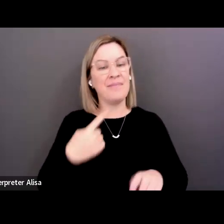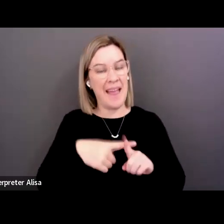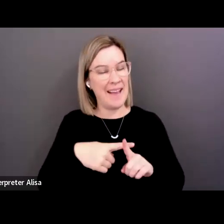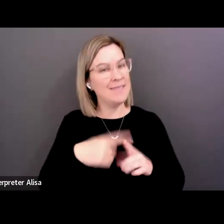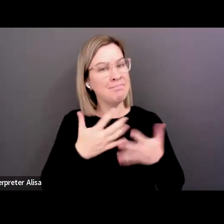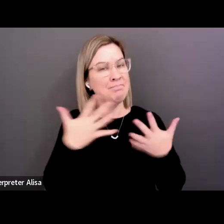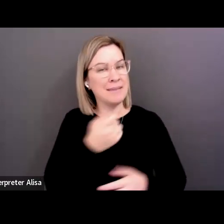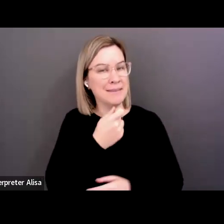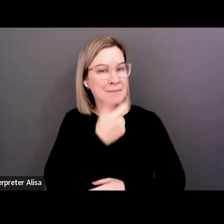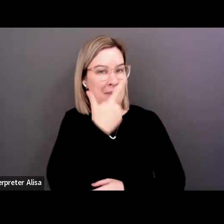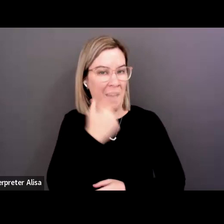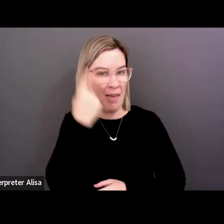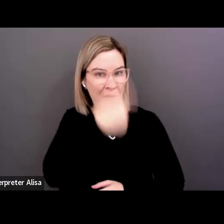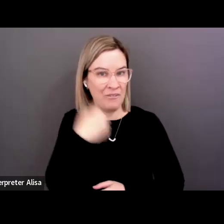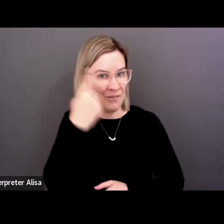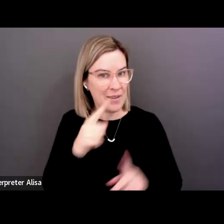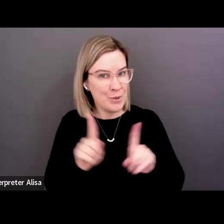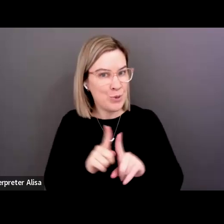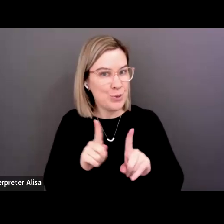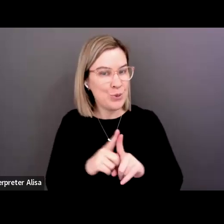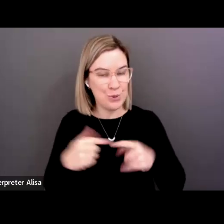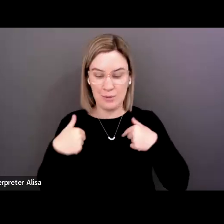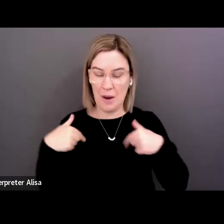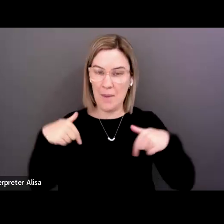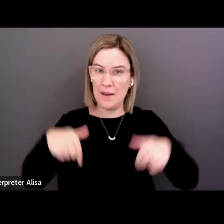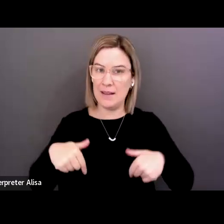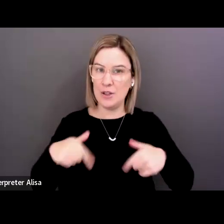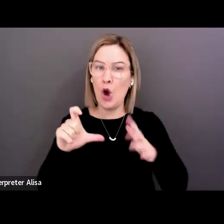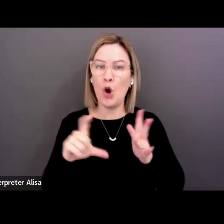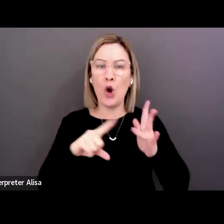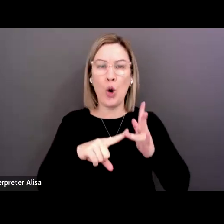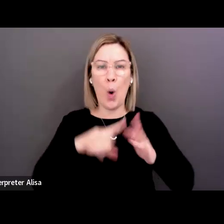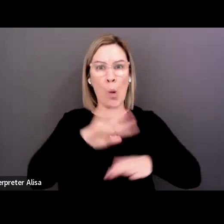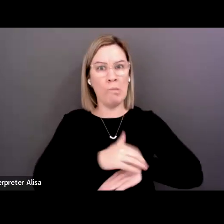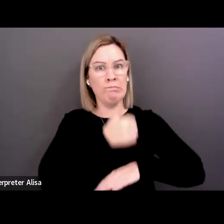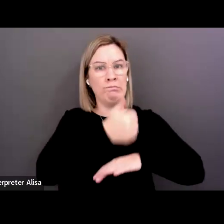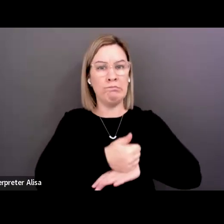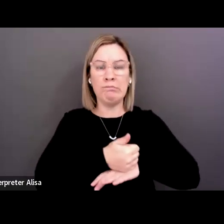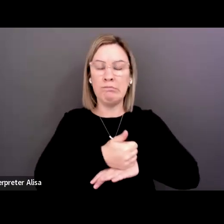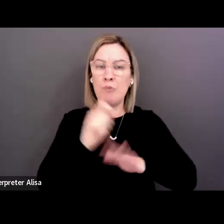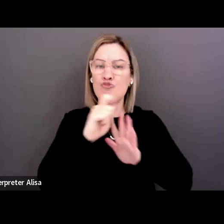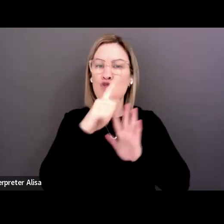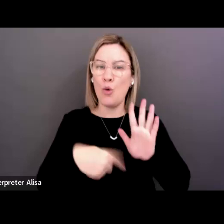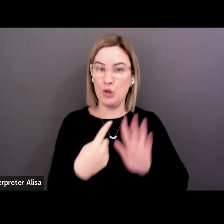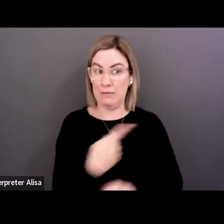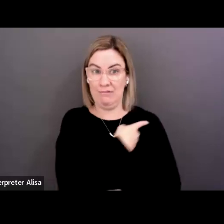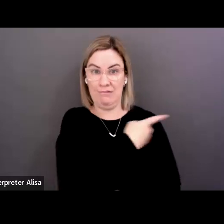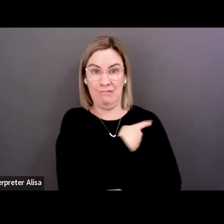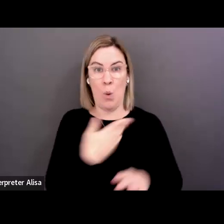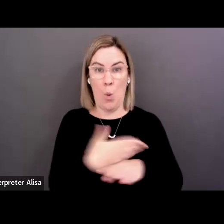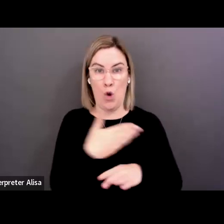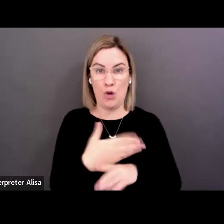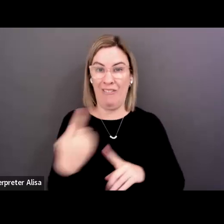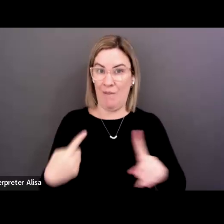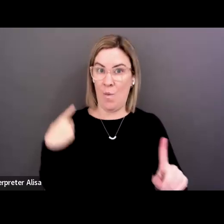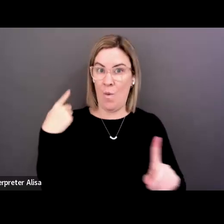Vietnam and England. And Scotland and Germany... And I'm wearing a grey